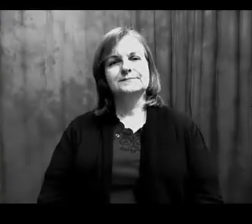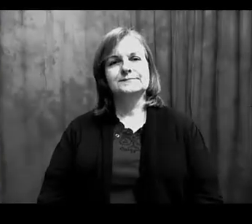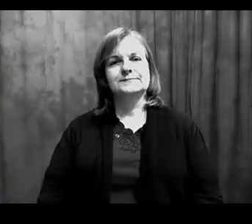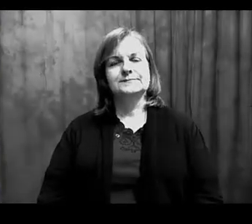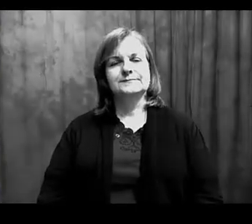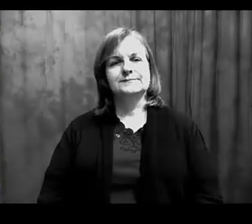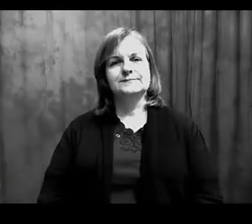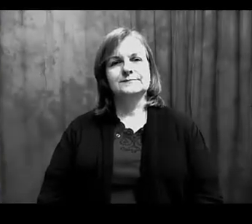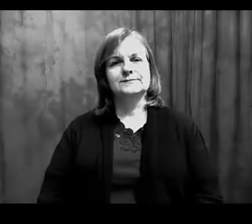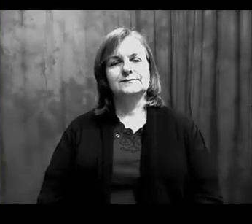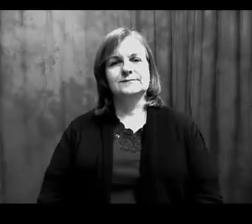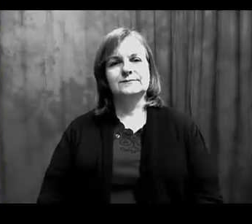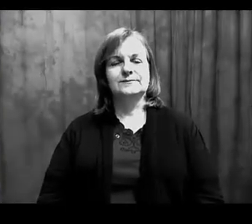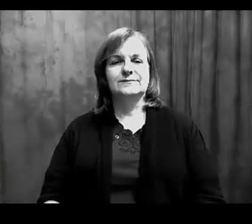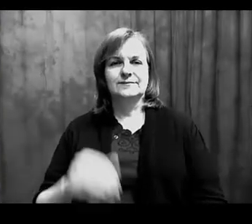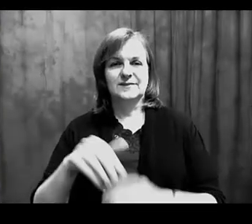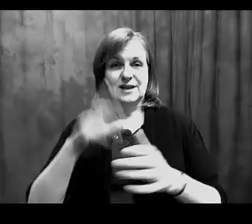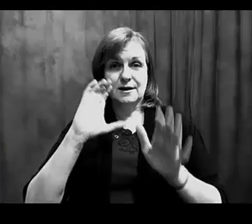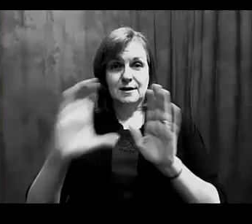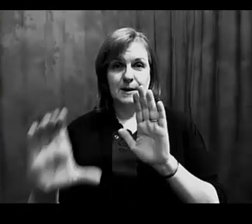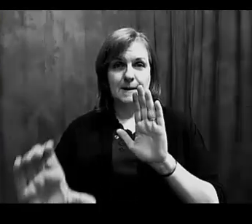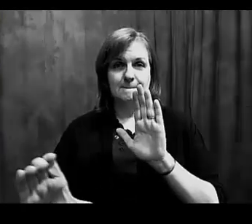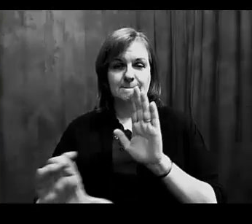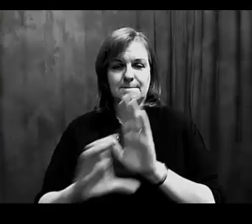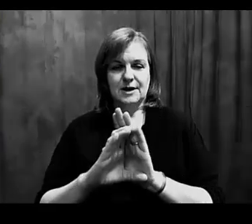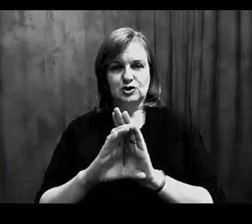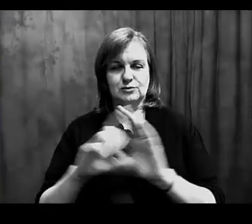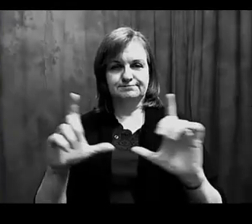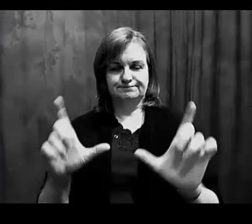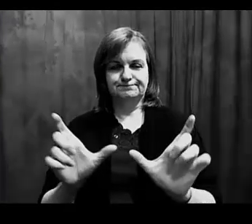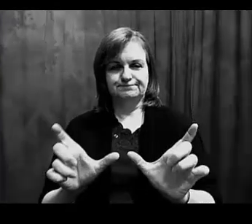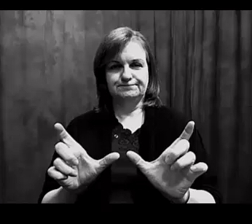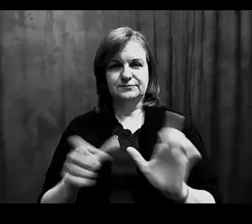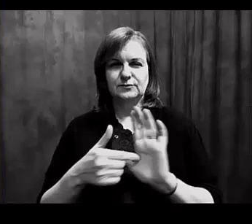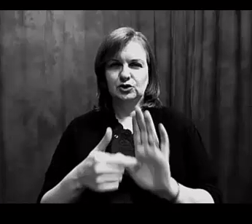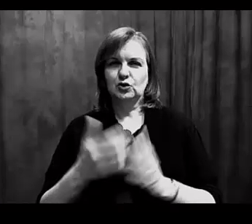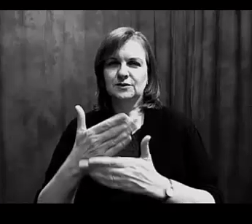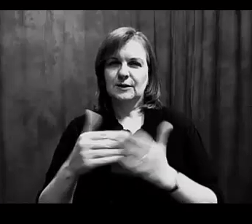so in picture or diagram form here for you